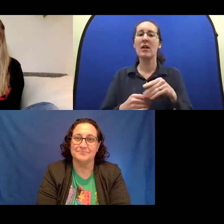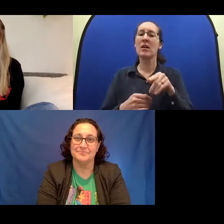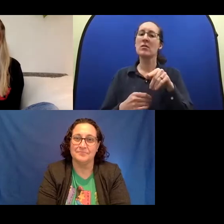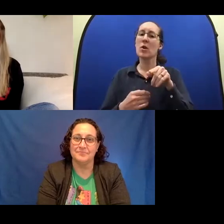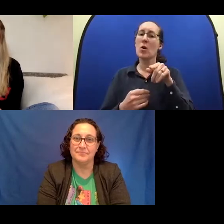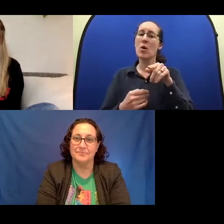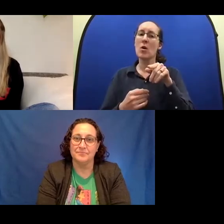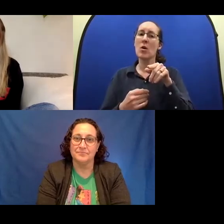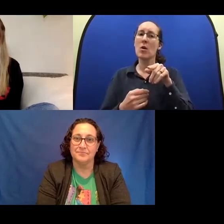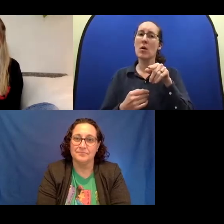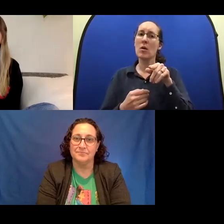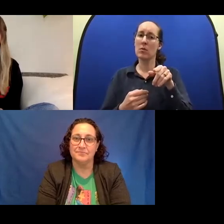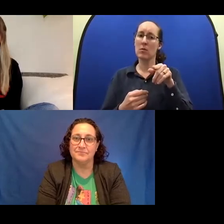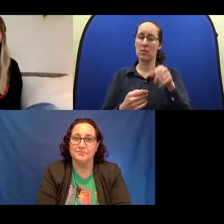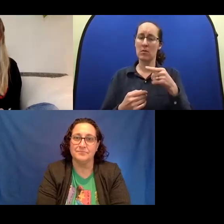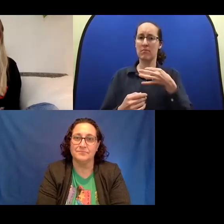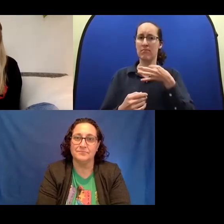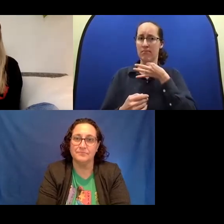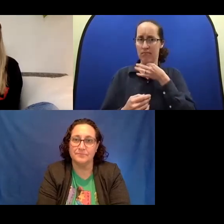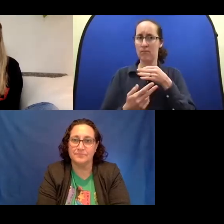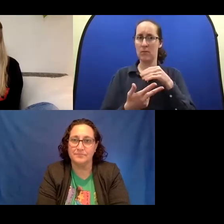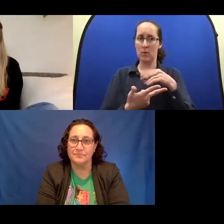how you present your coursework apart from the identities you've already